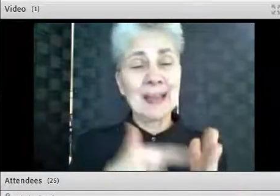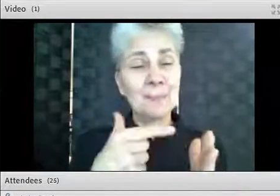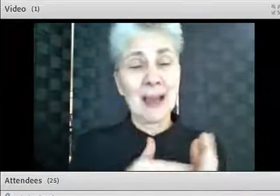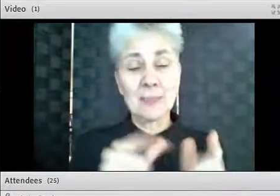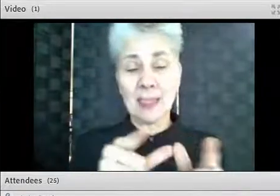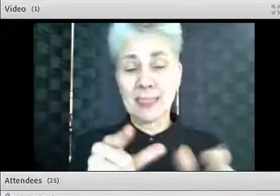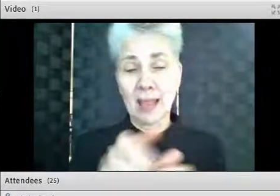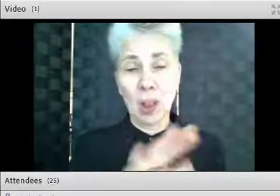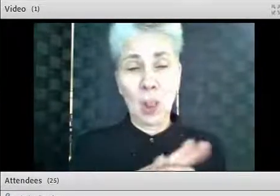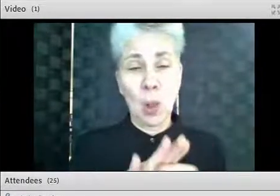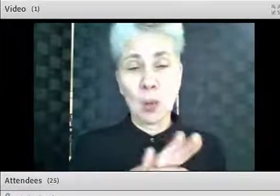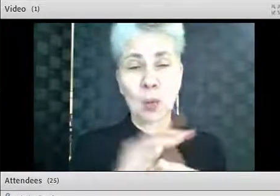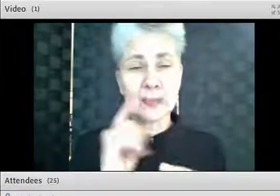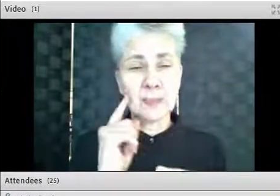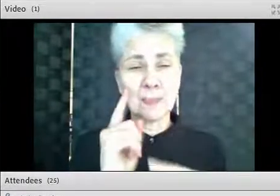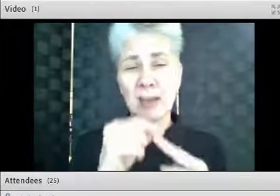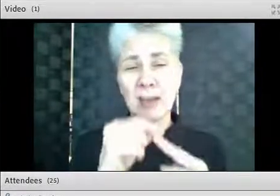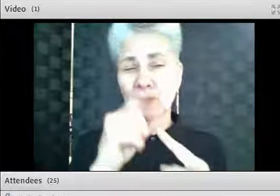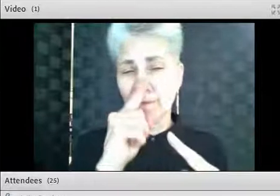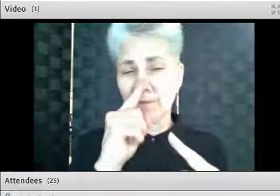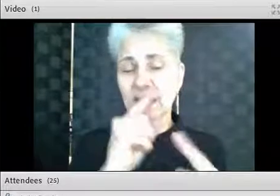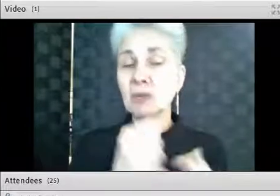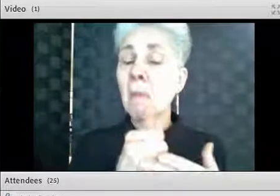especially for fiction, are helpful